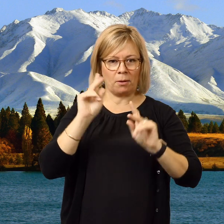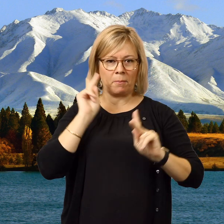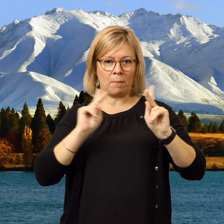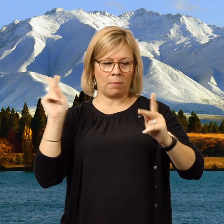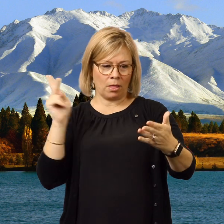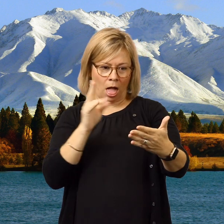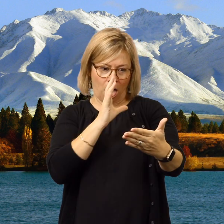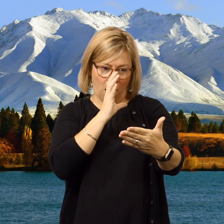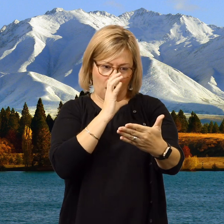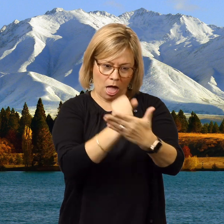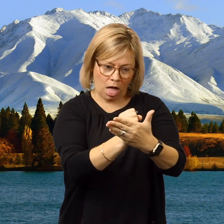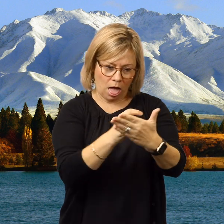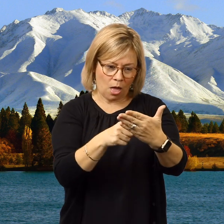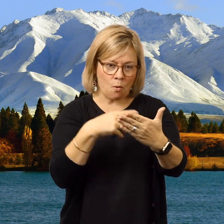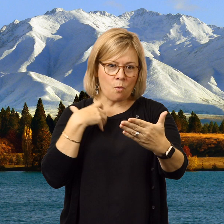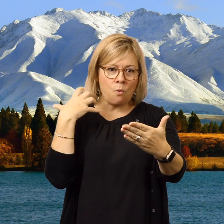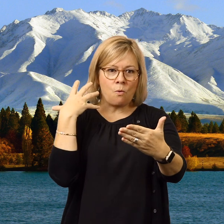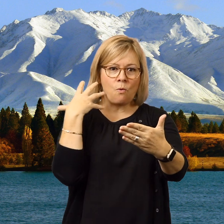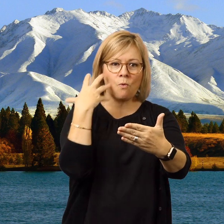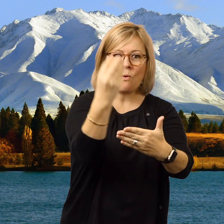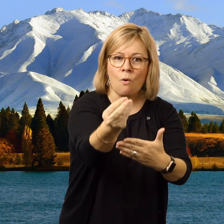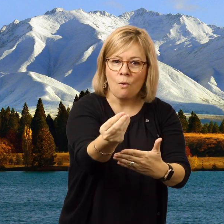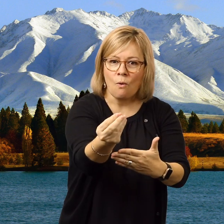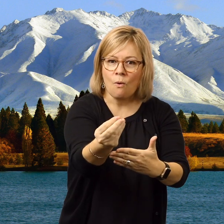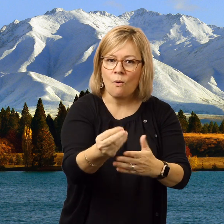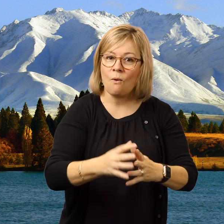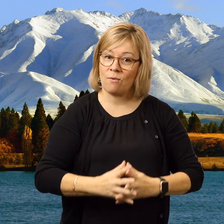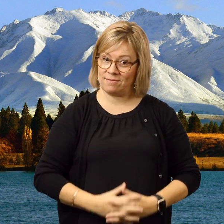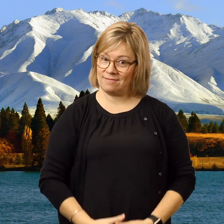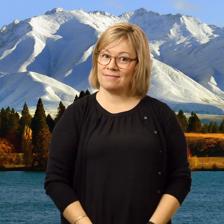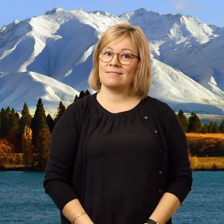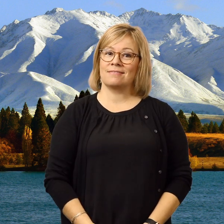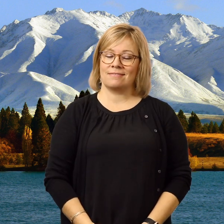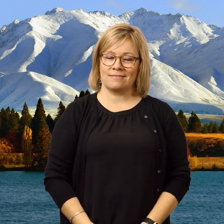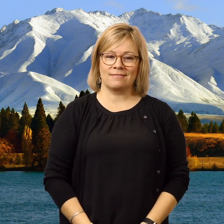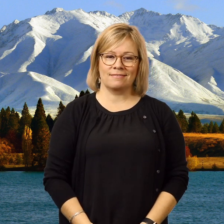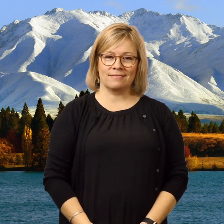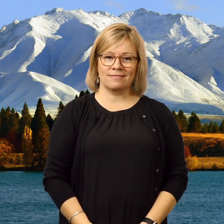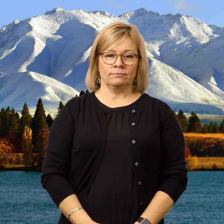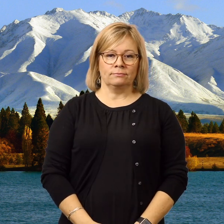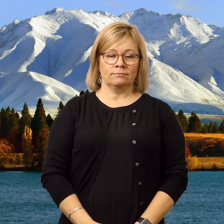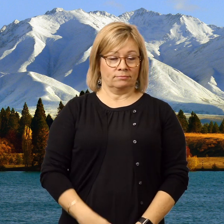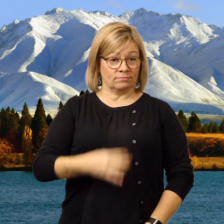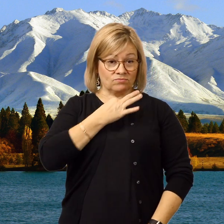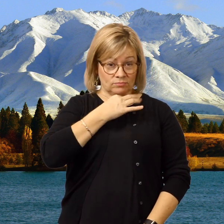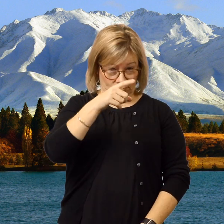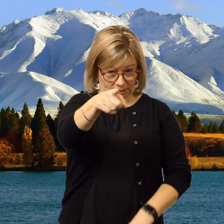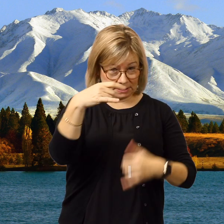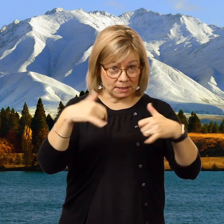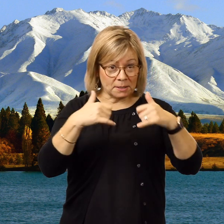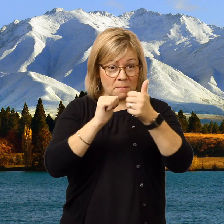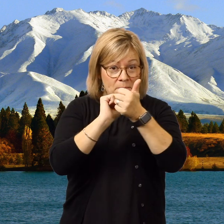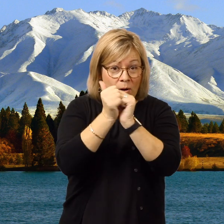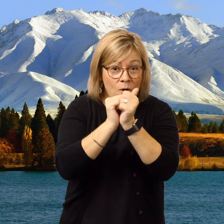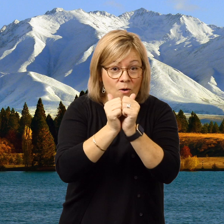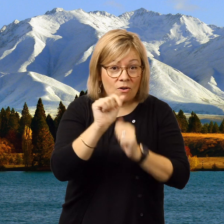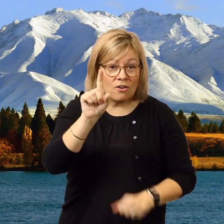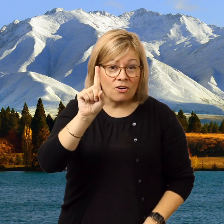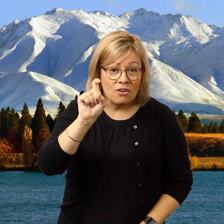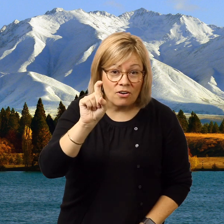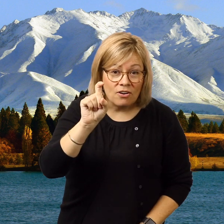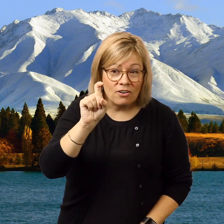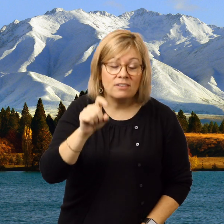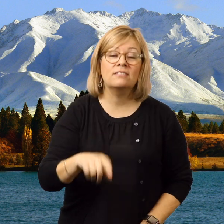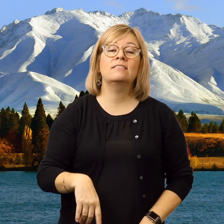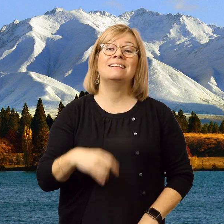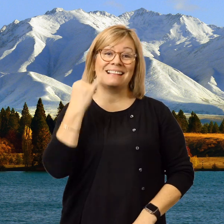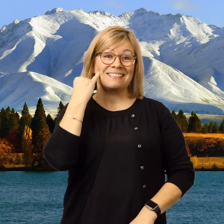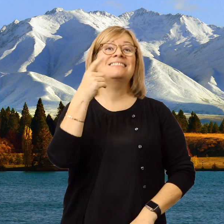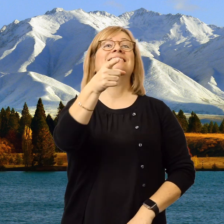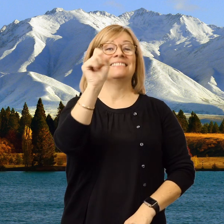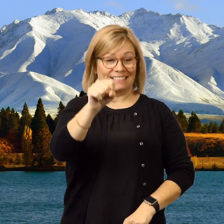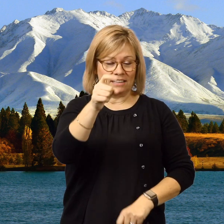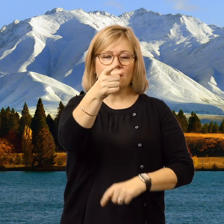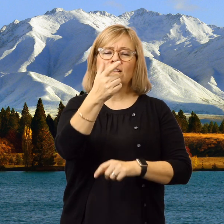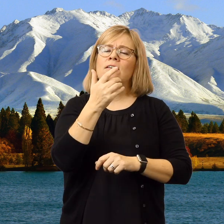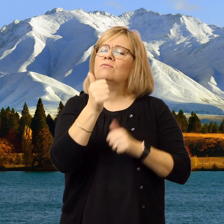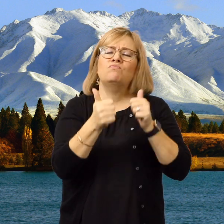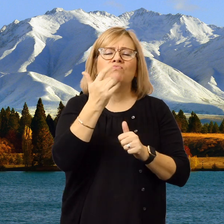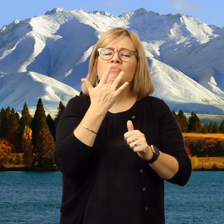information to interest people into going. Do you play sports? If so, what's